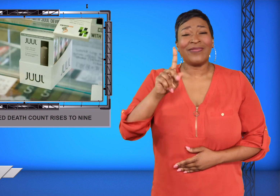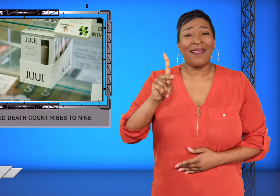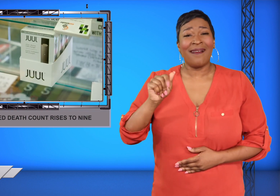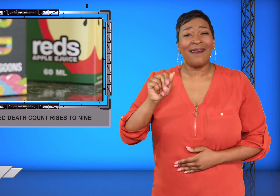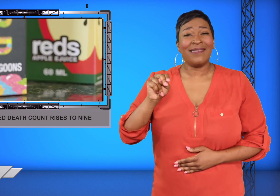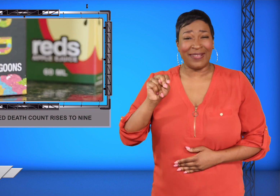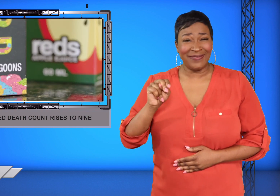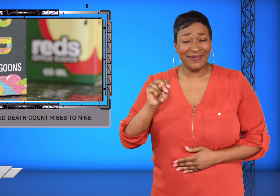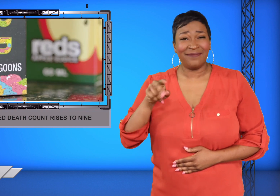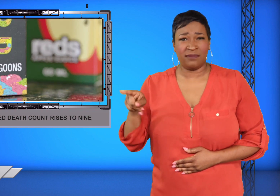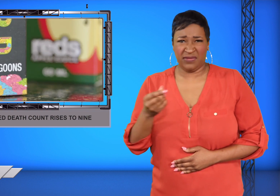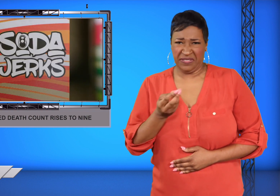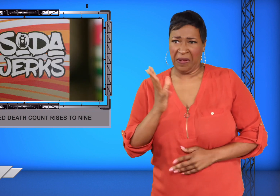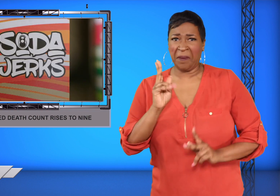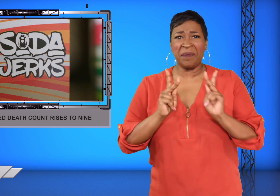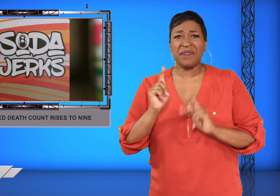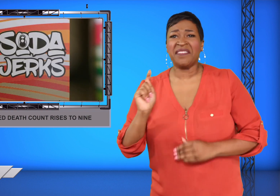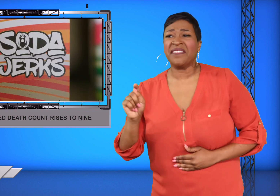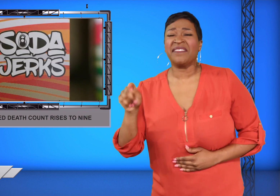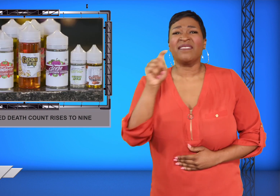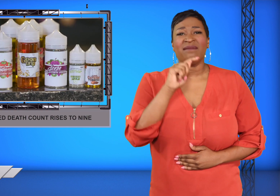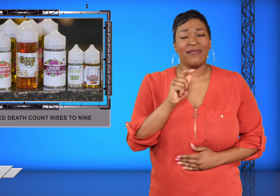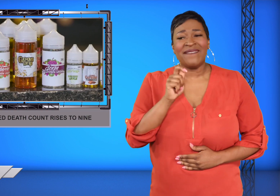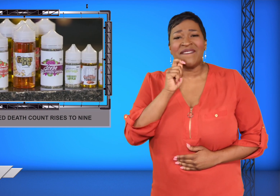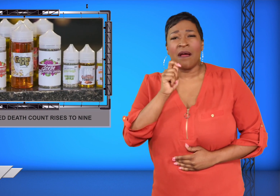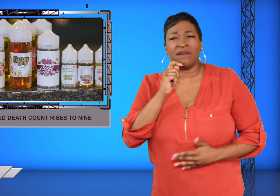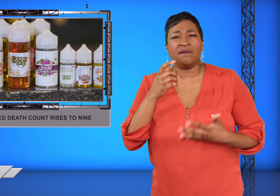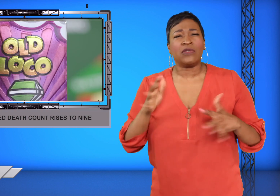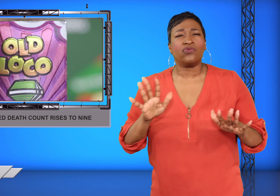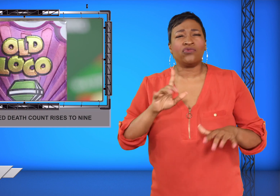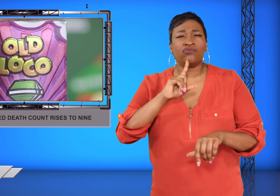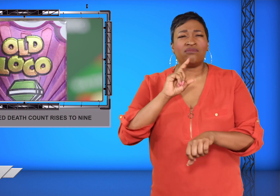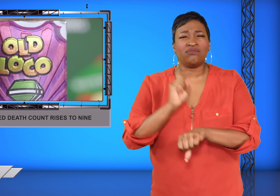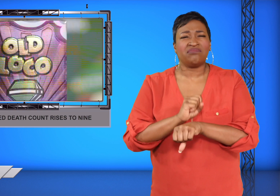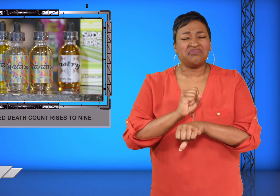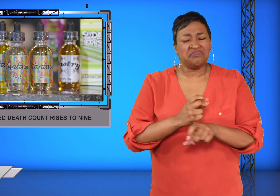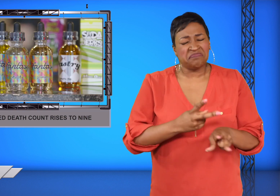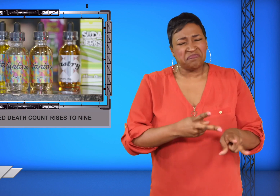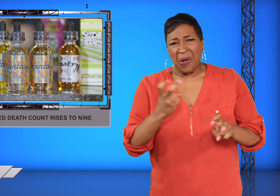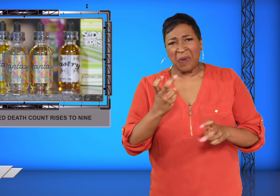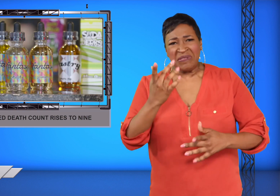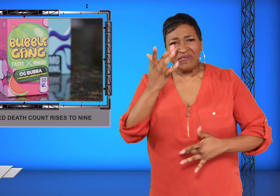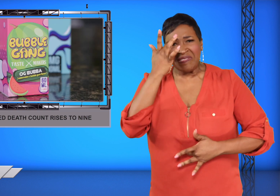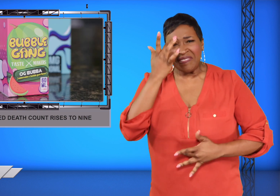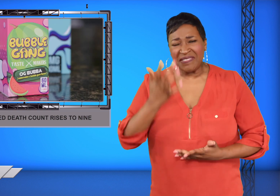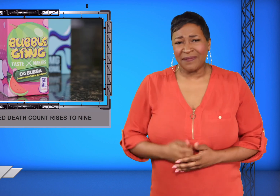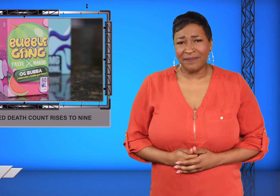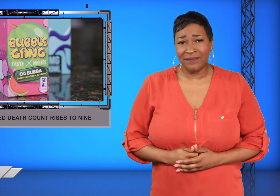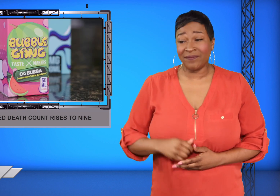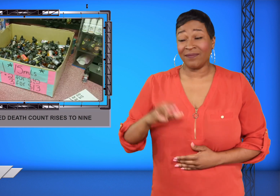Several others have fallen ill from vaping in Kansas.